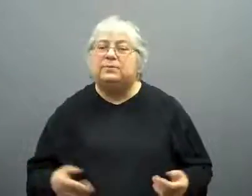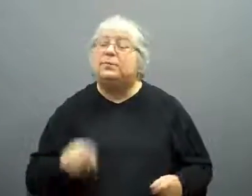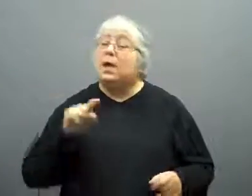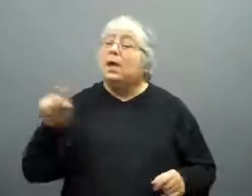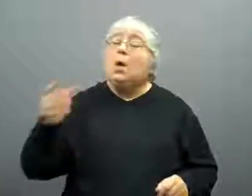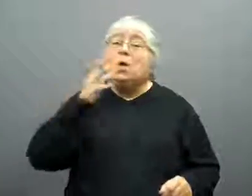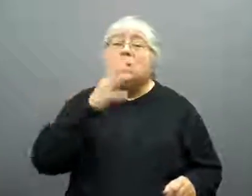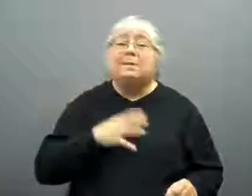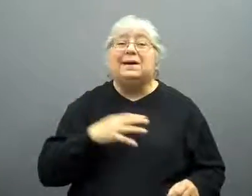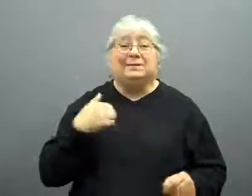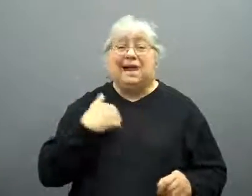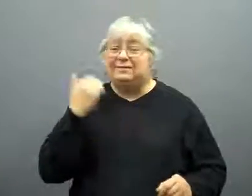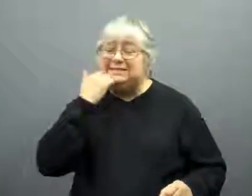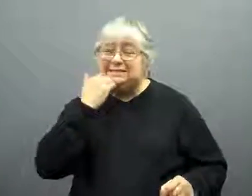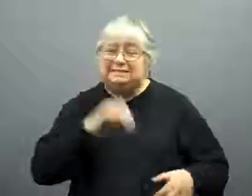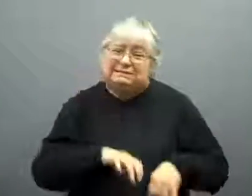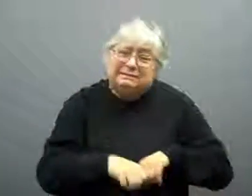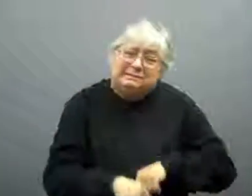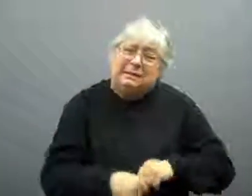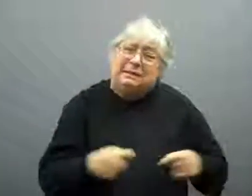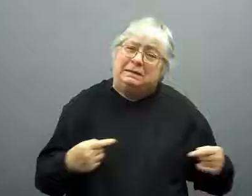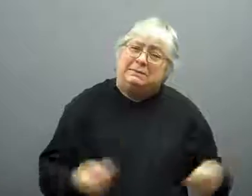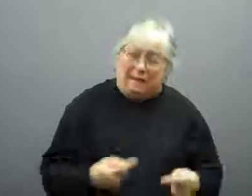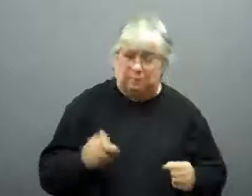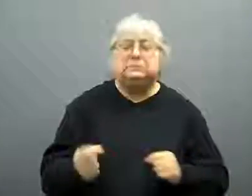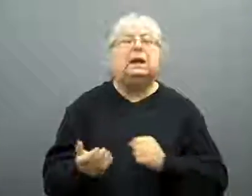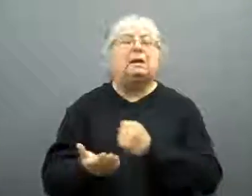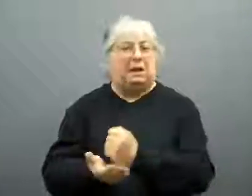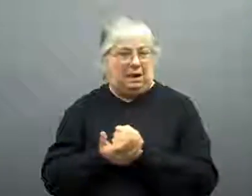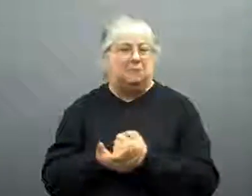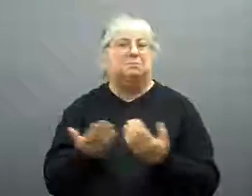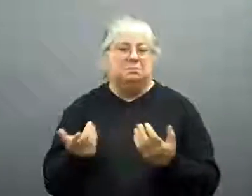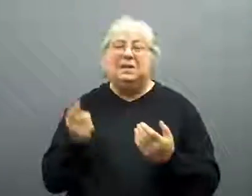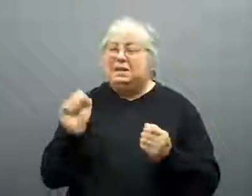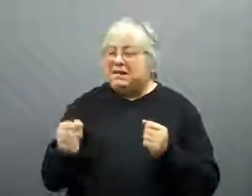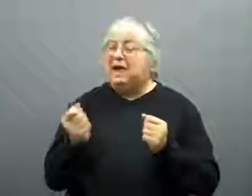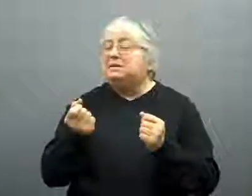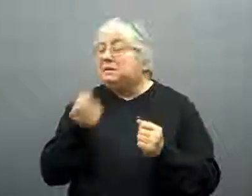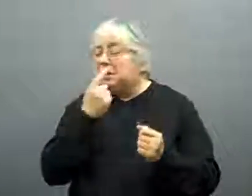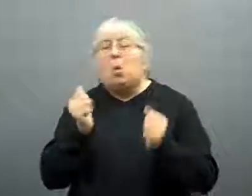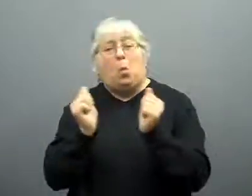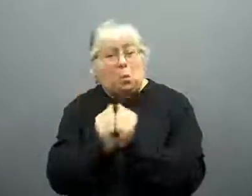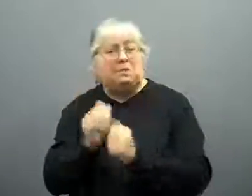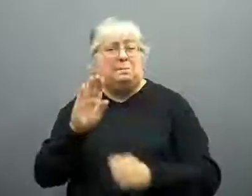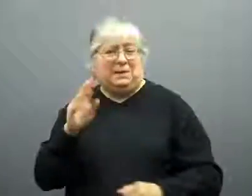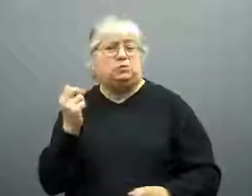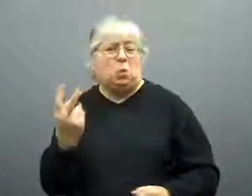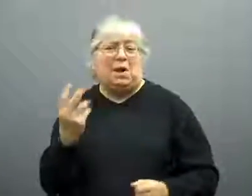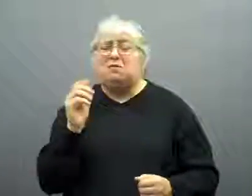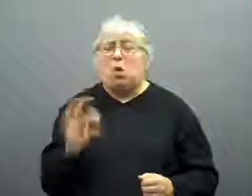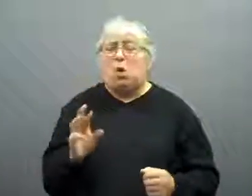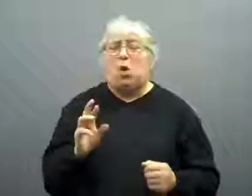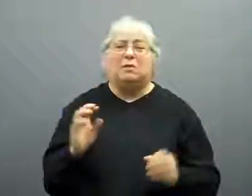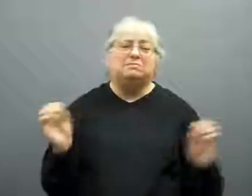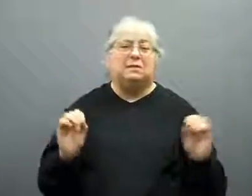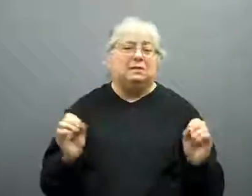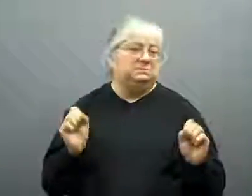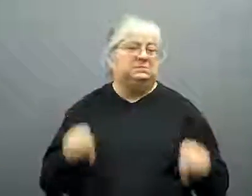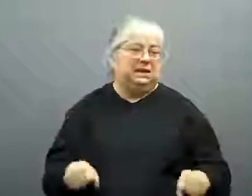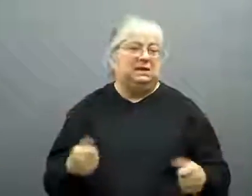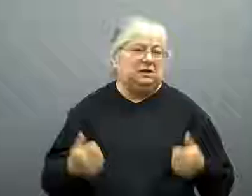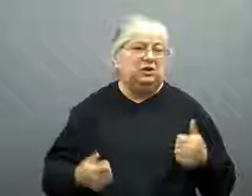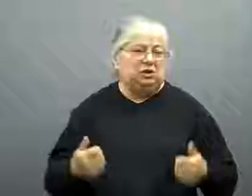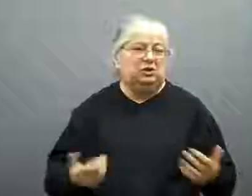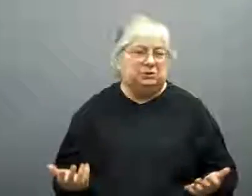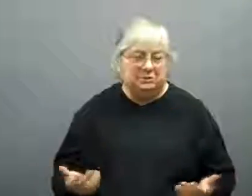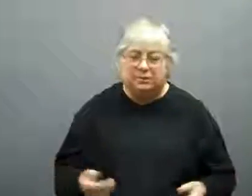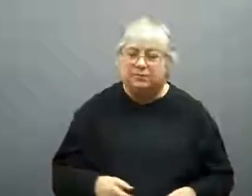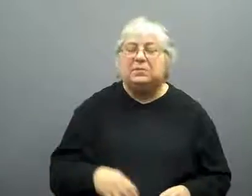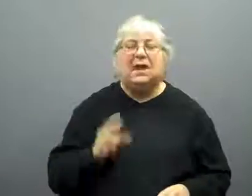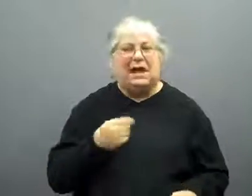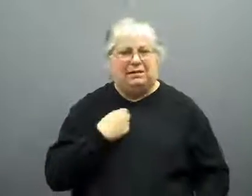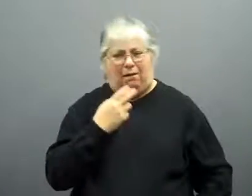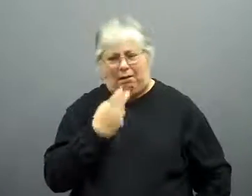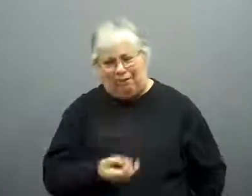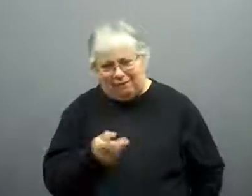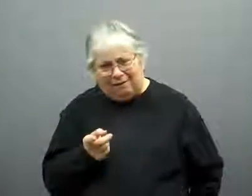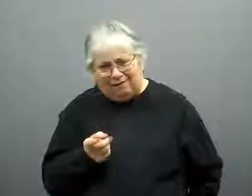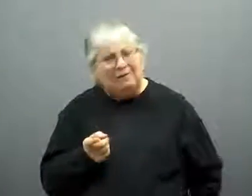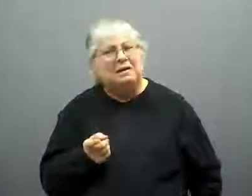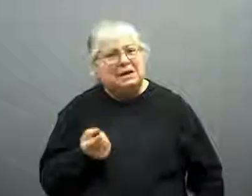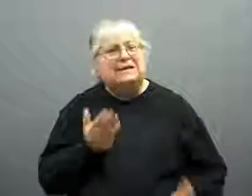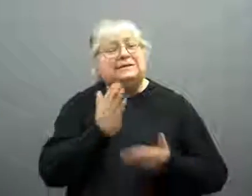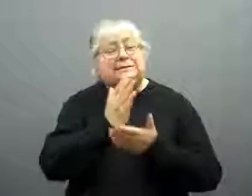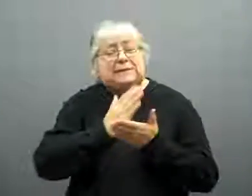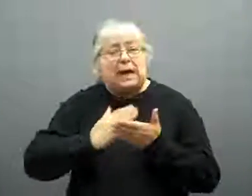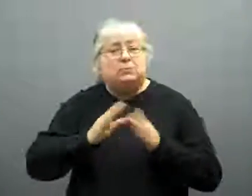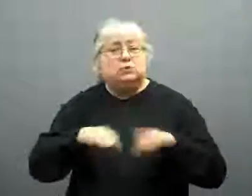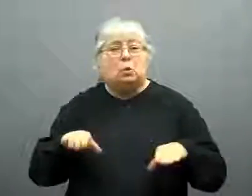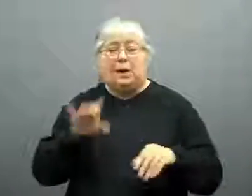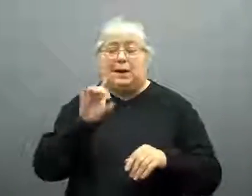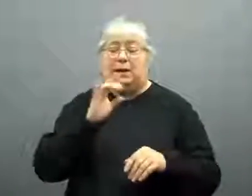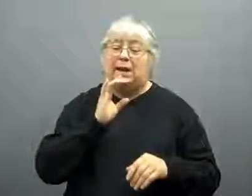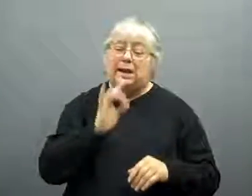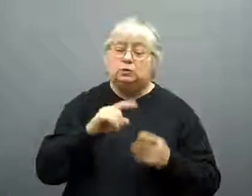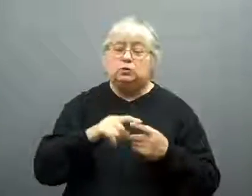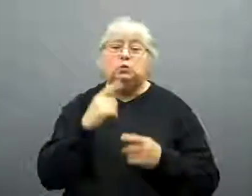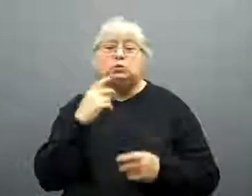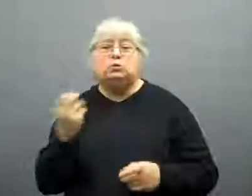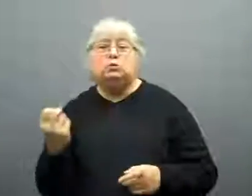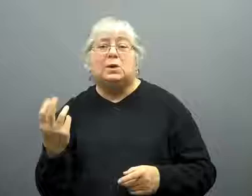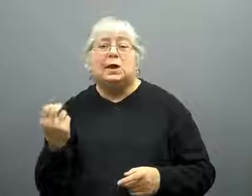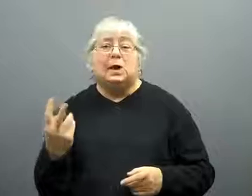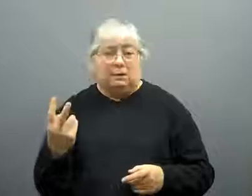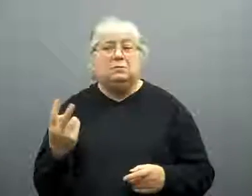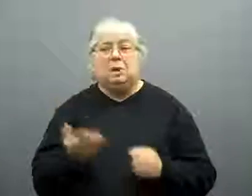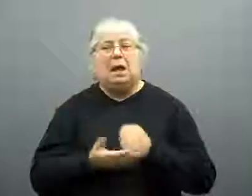It also helps women with menstrual pain with or without B-12.